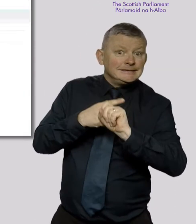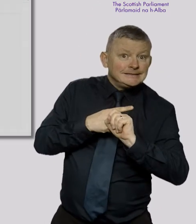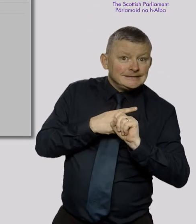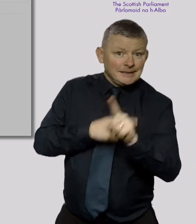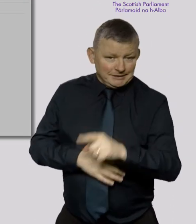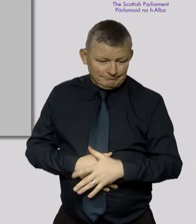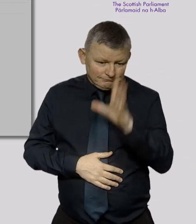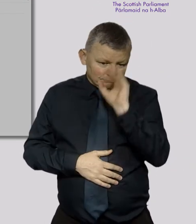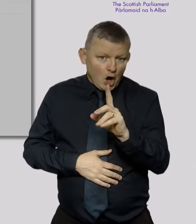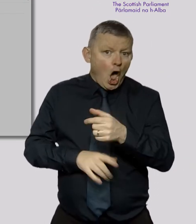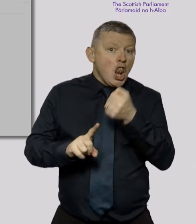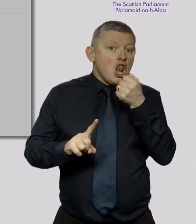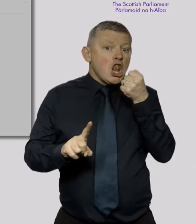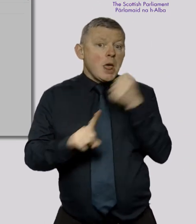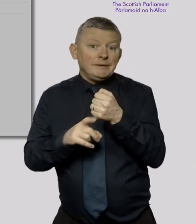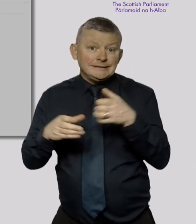The Lobbying Team will be in touch with you directly